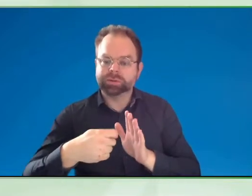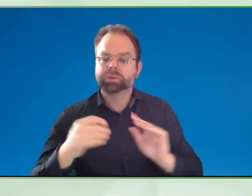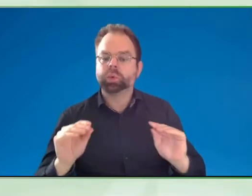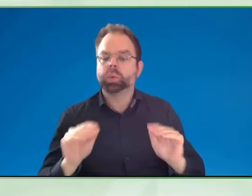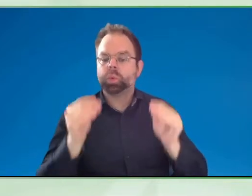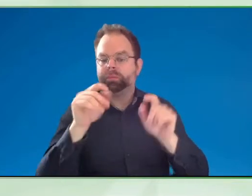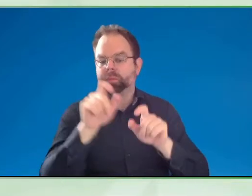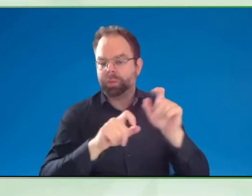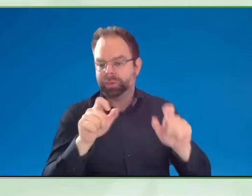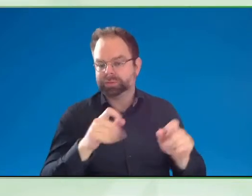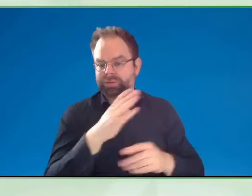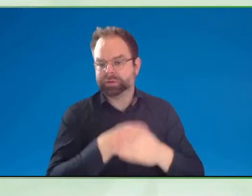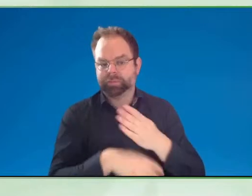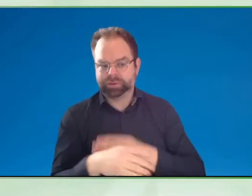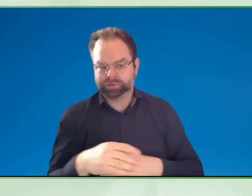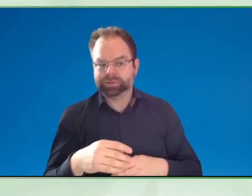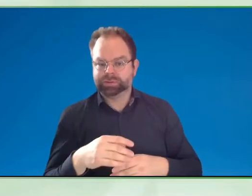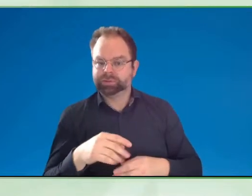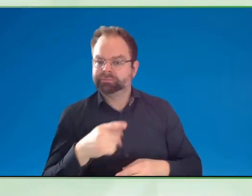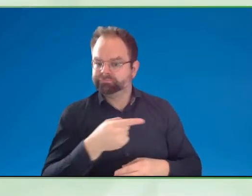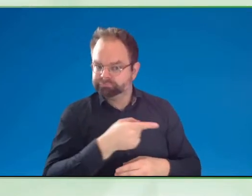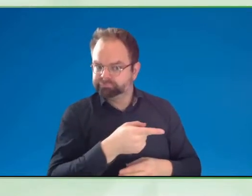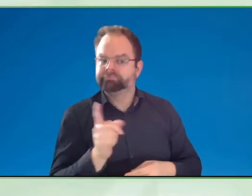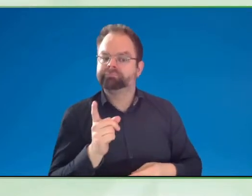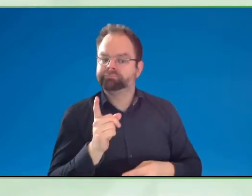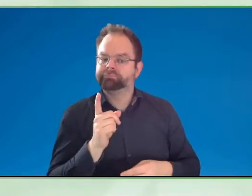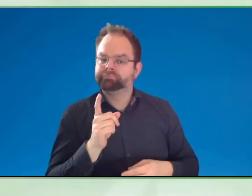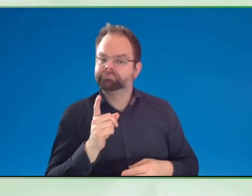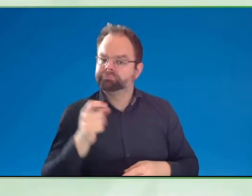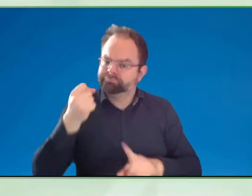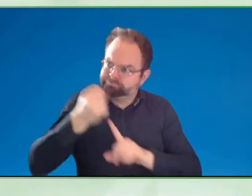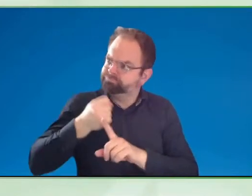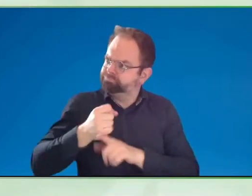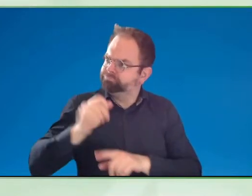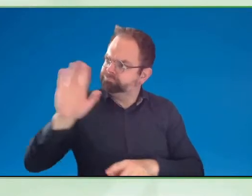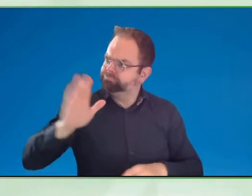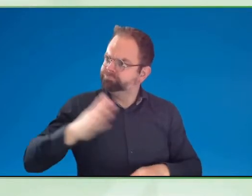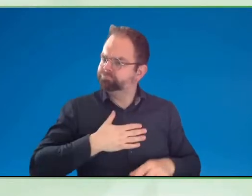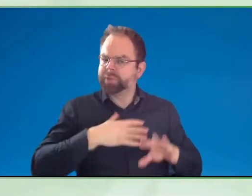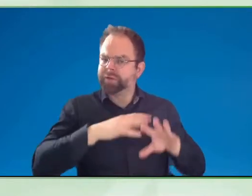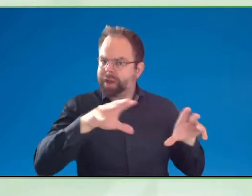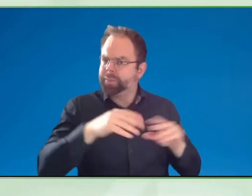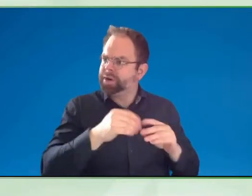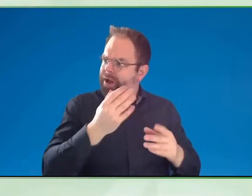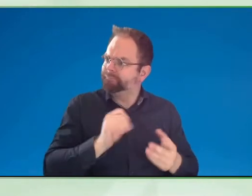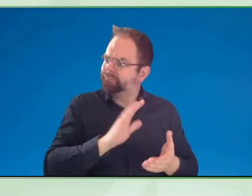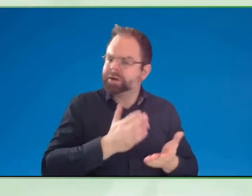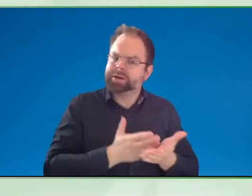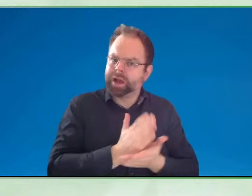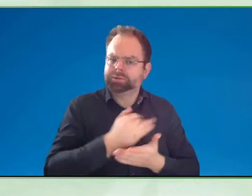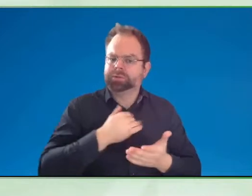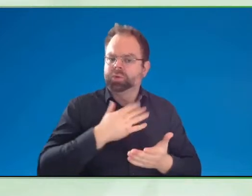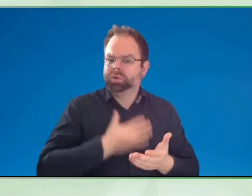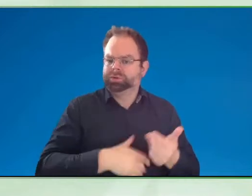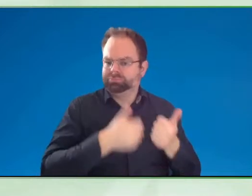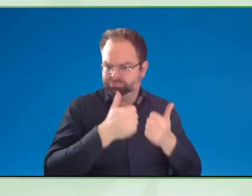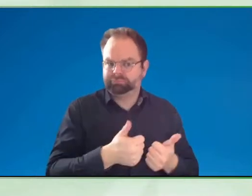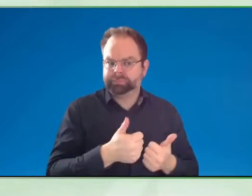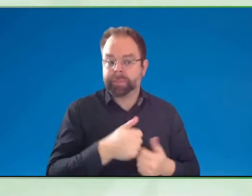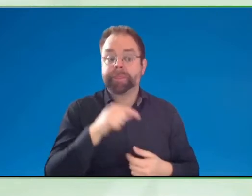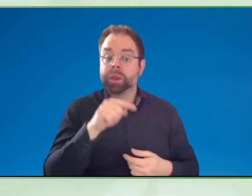work in the developing projects and we need extra support from the international community